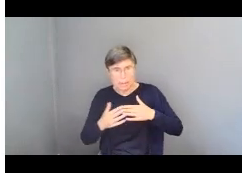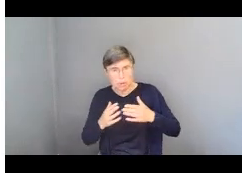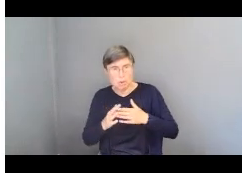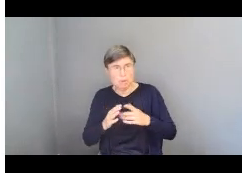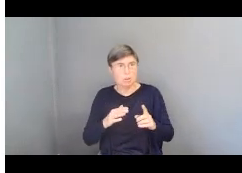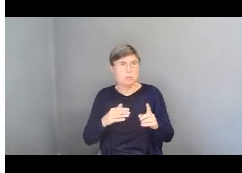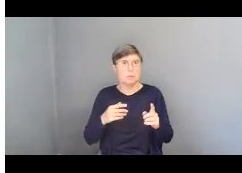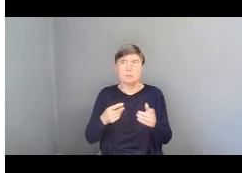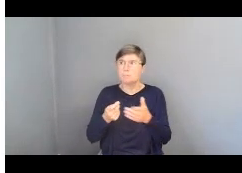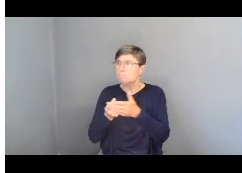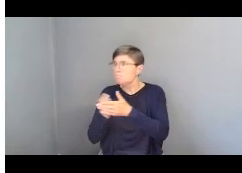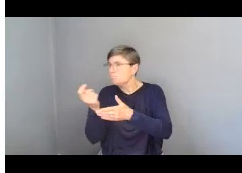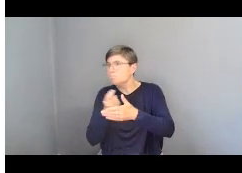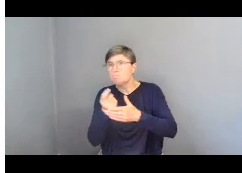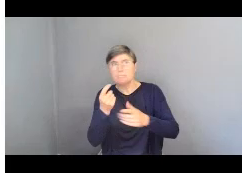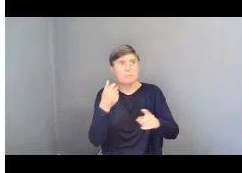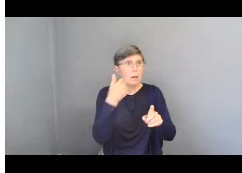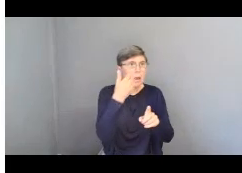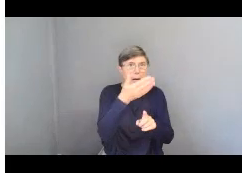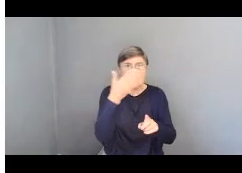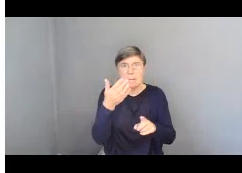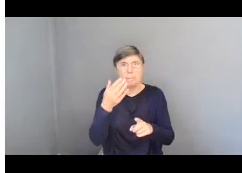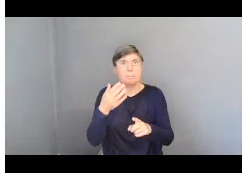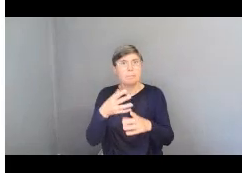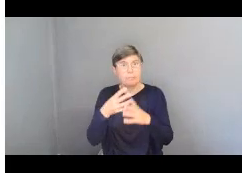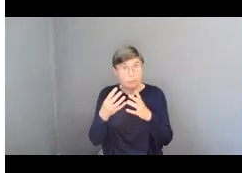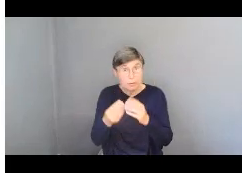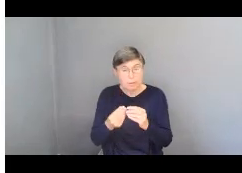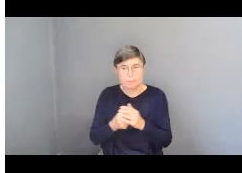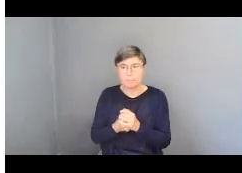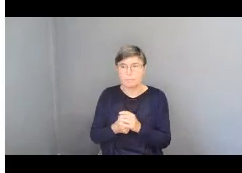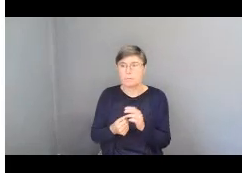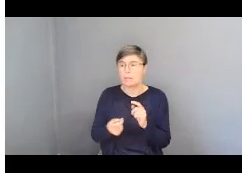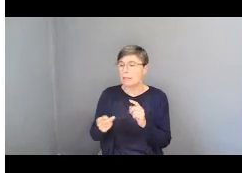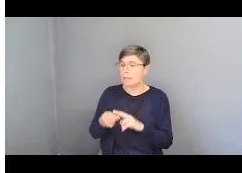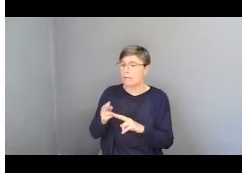or they can submit a payment inquiry in the portal.